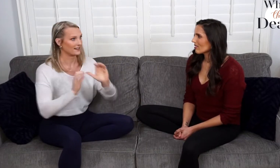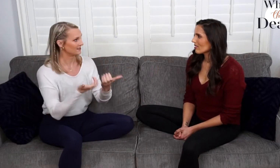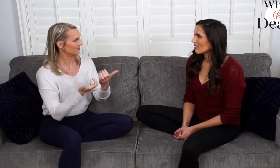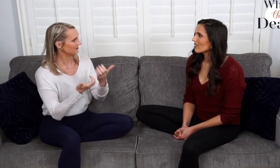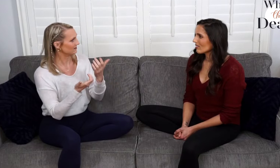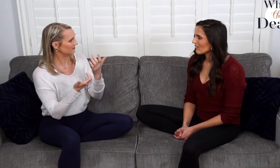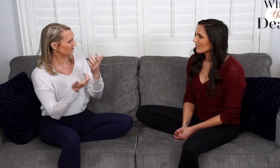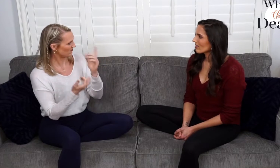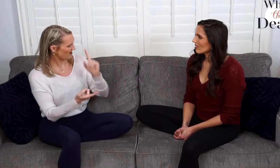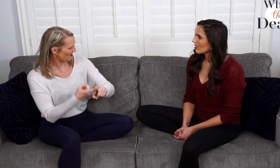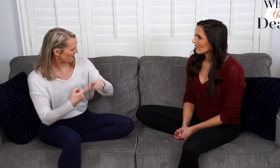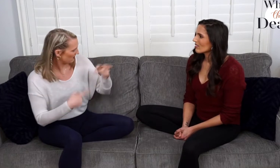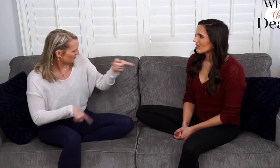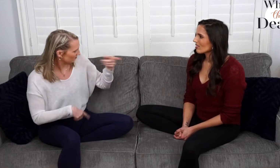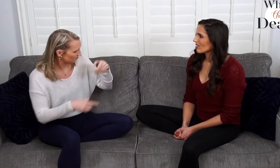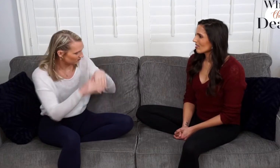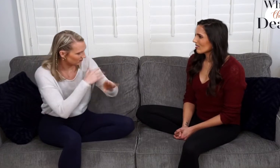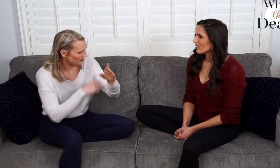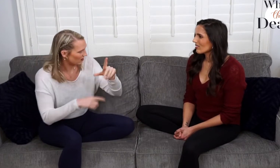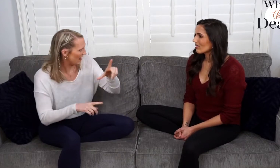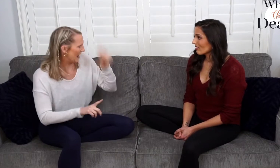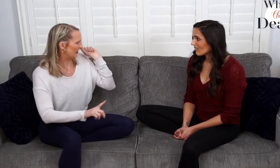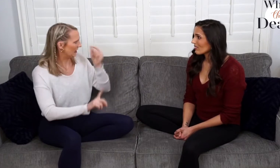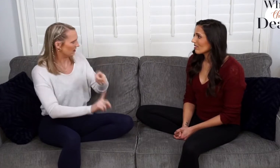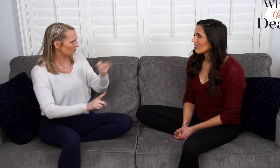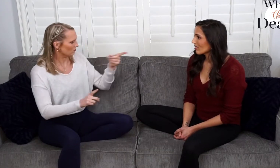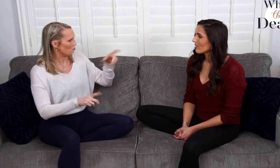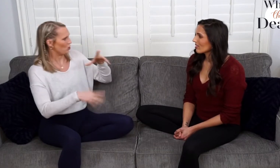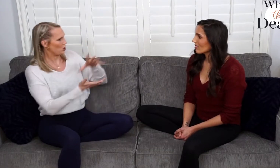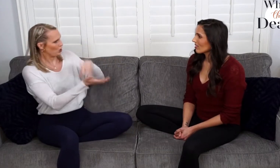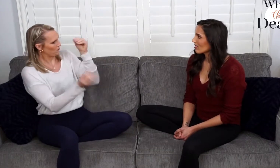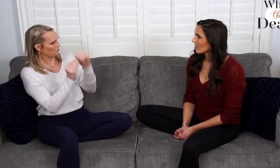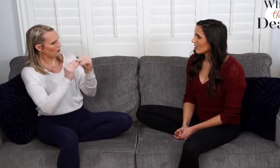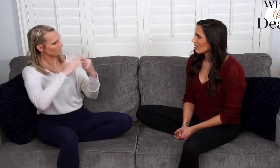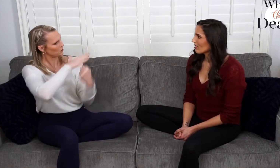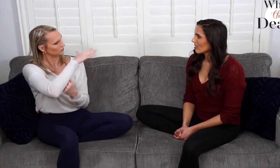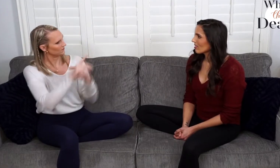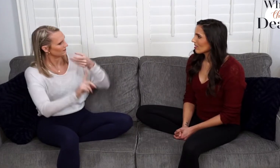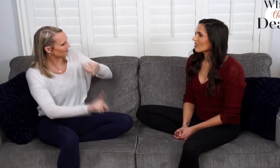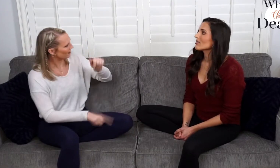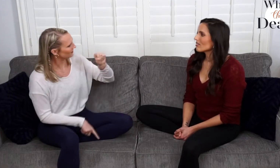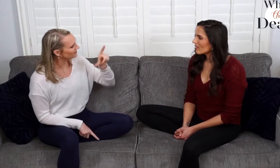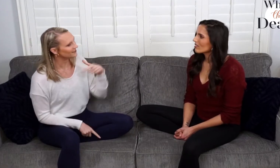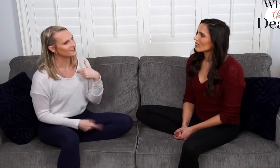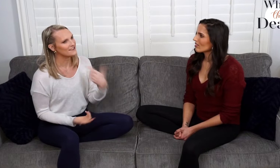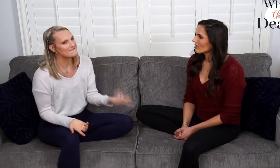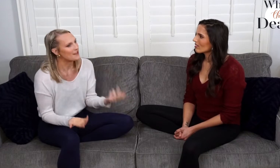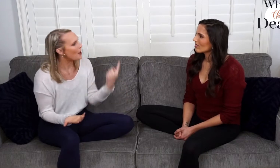class until what, you got into Gallaudet University? And that's when you learn the foundation of